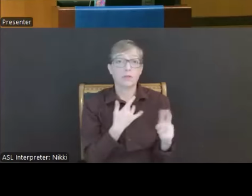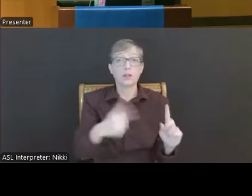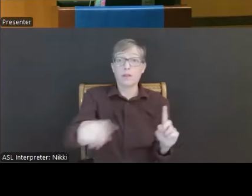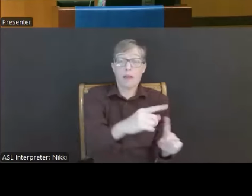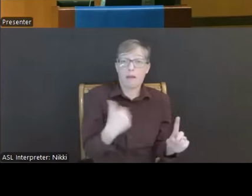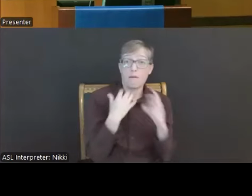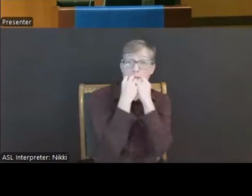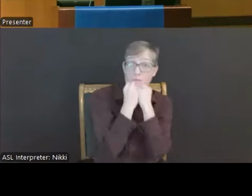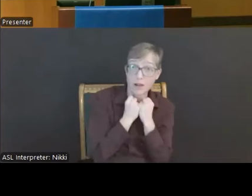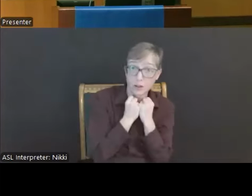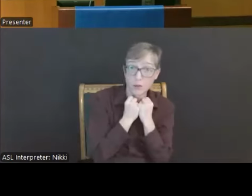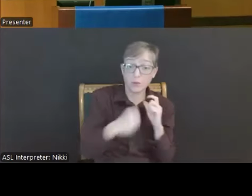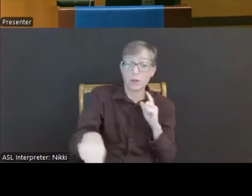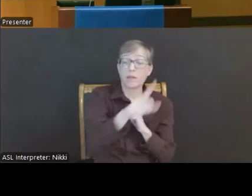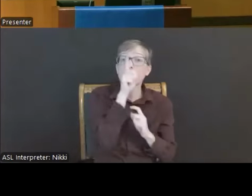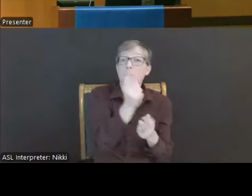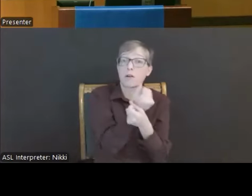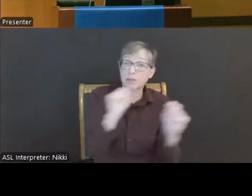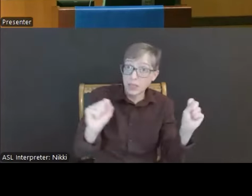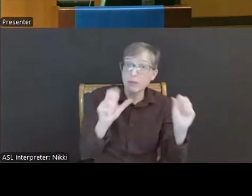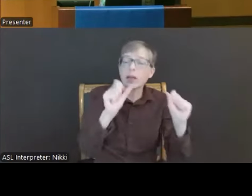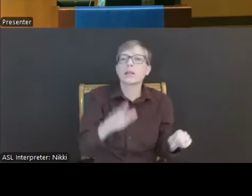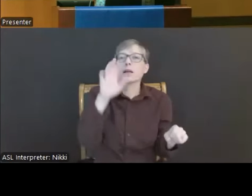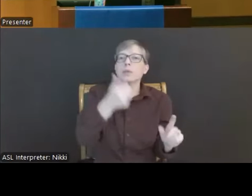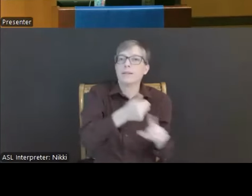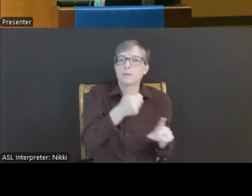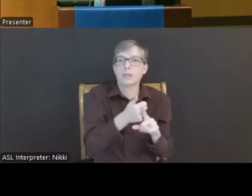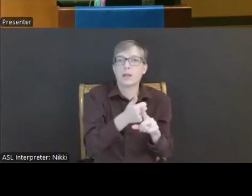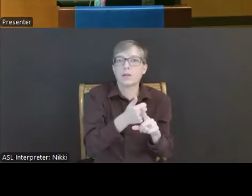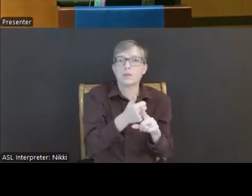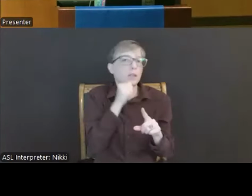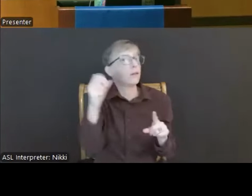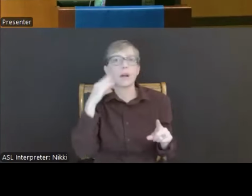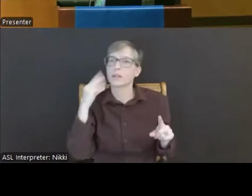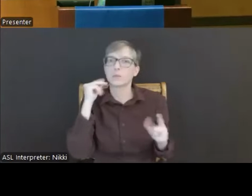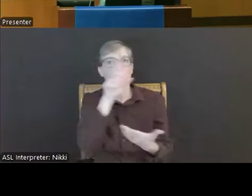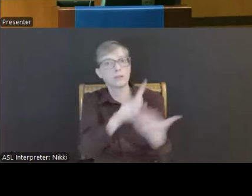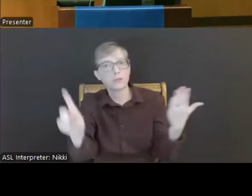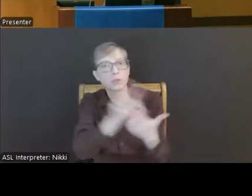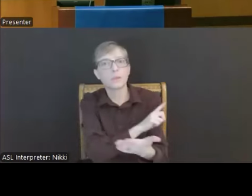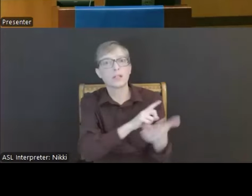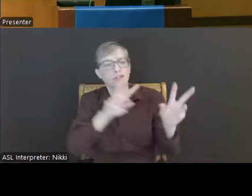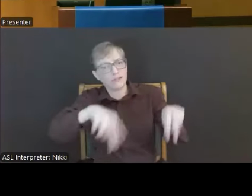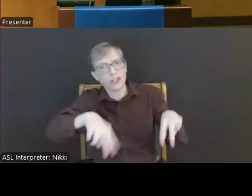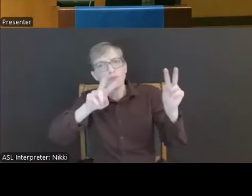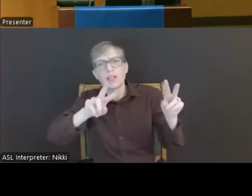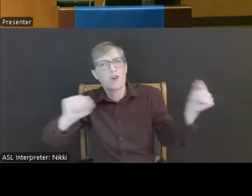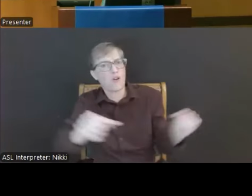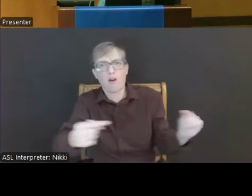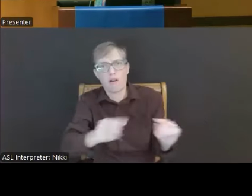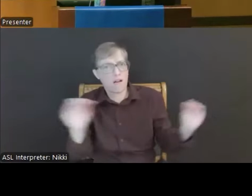without fear of discrimination judgment or harm uh we're designed our group to promote and support